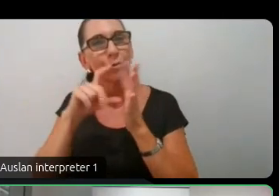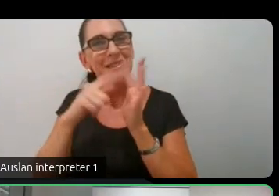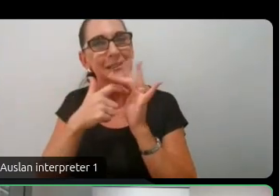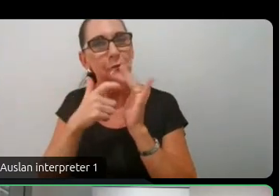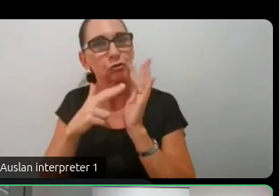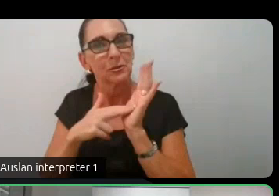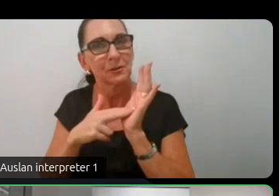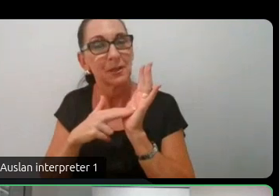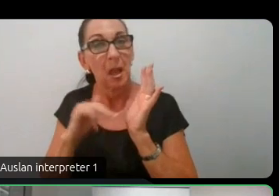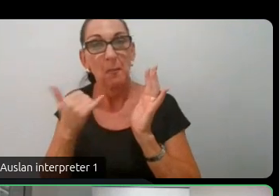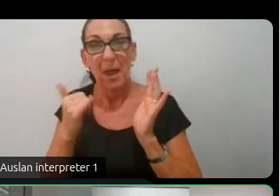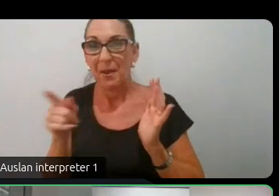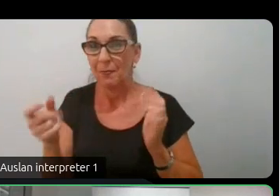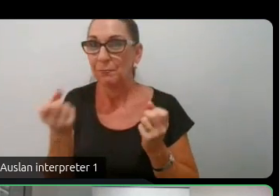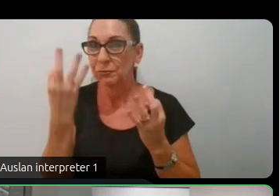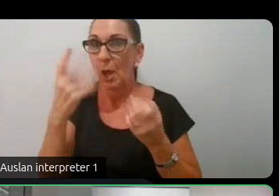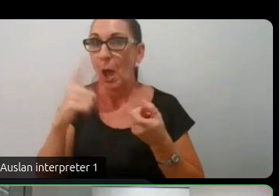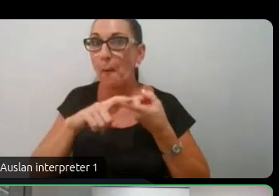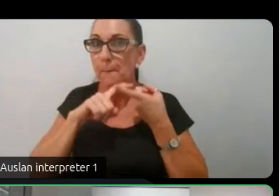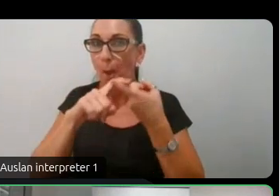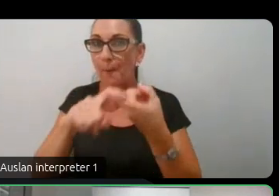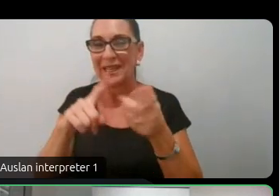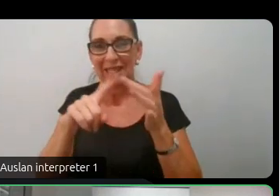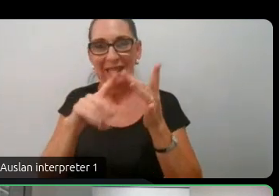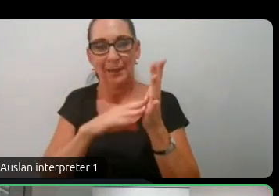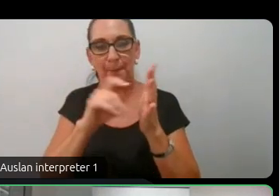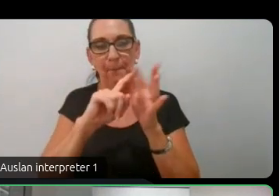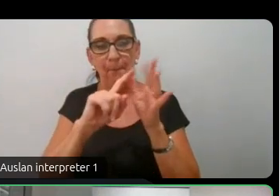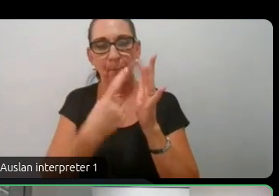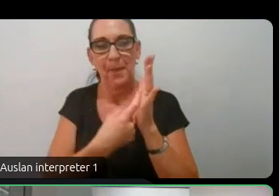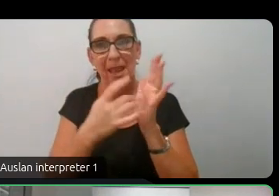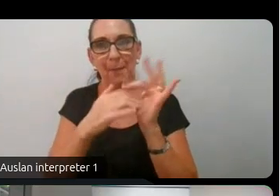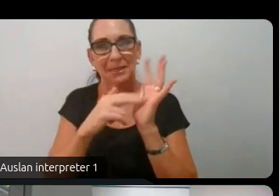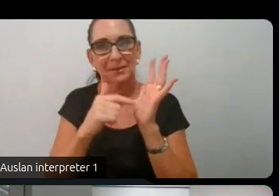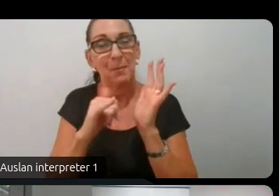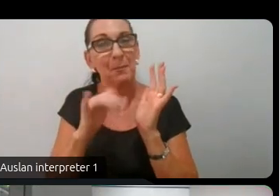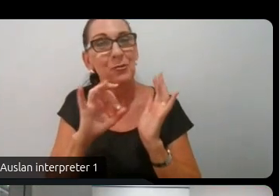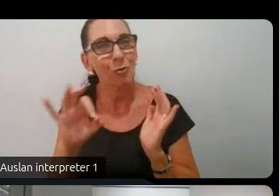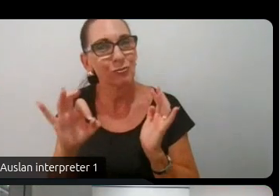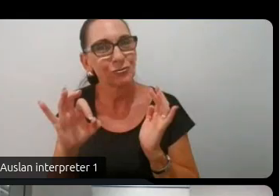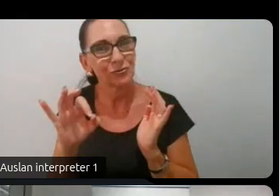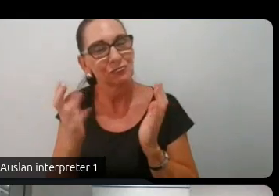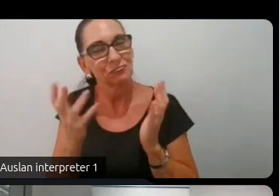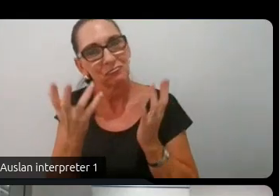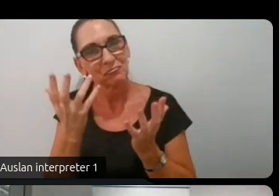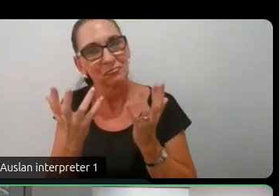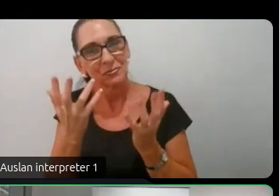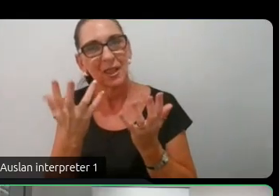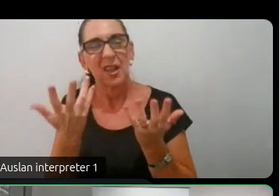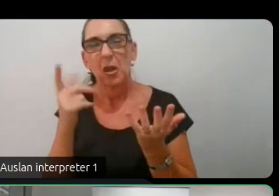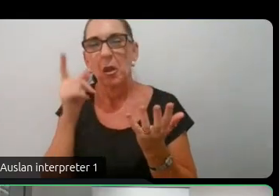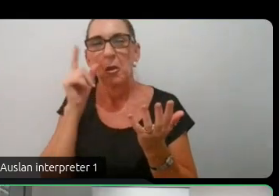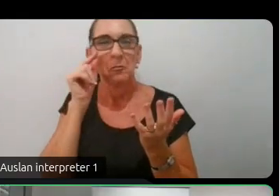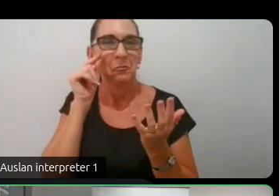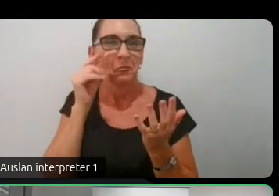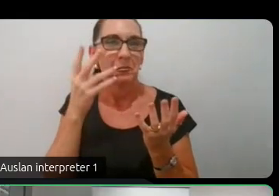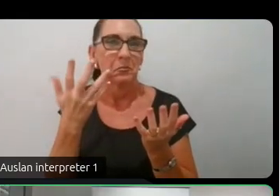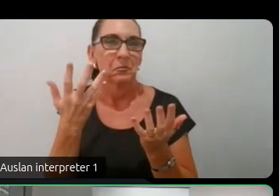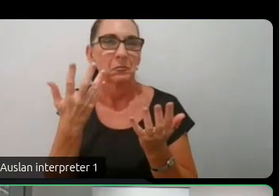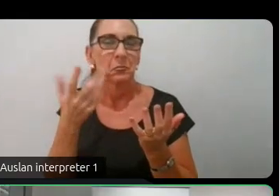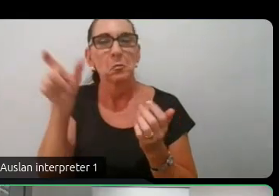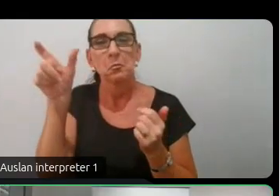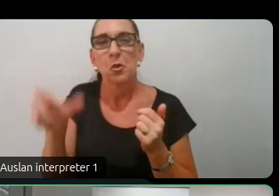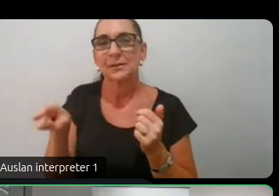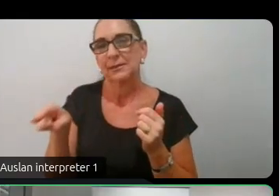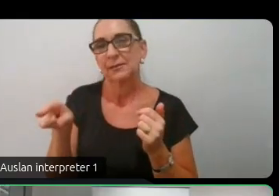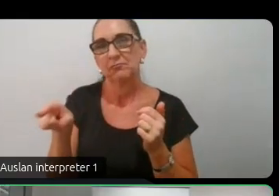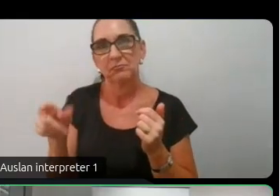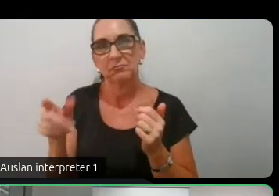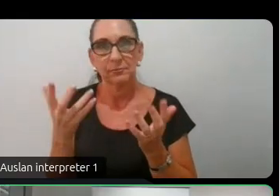they don't have a permanent impairment. So, um say uh someone has um broken their leg and